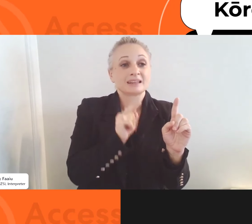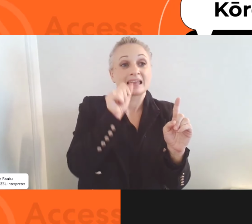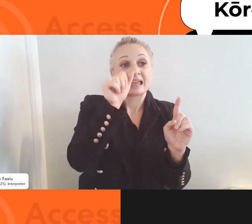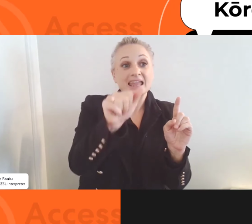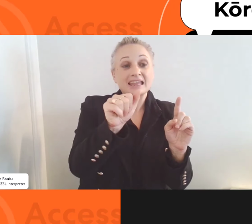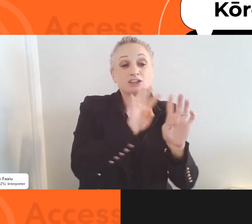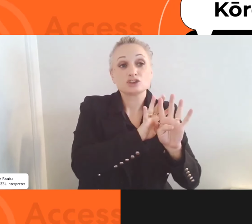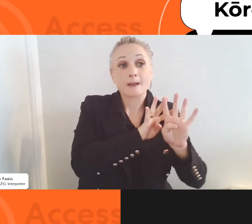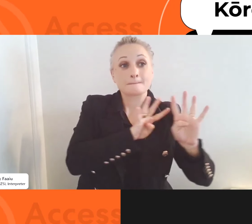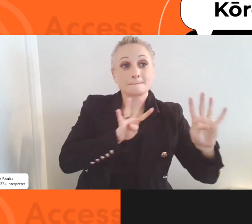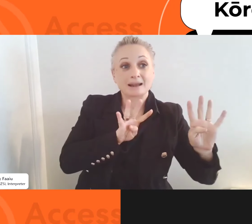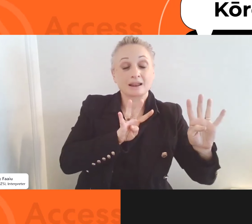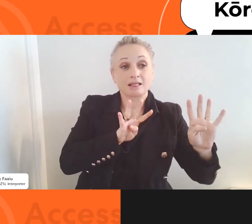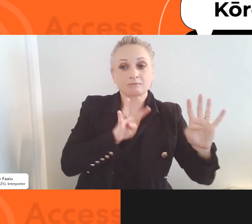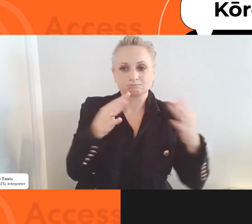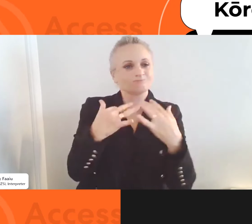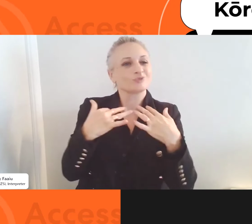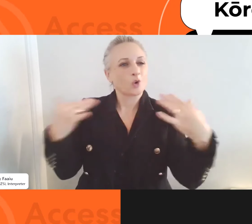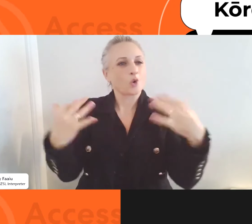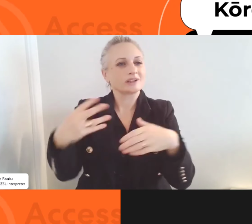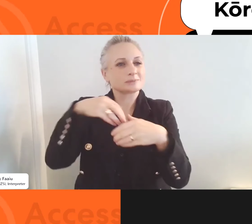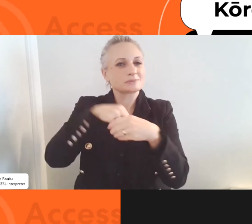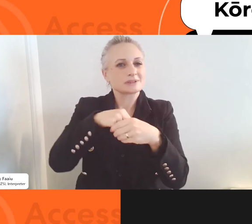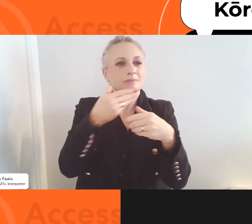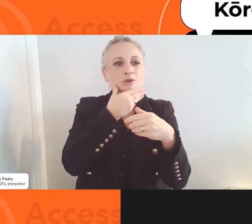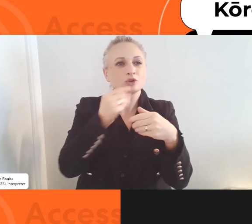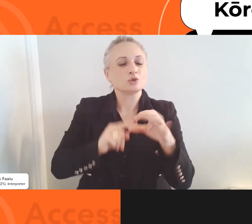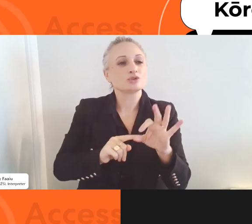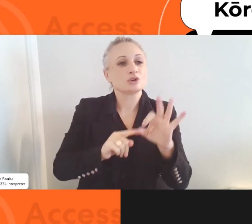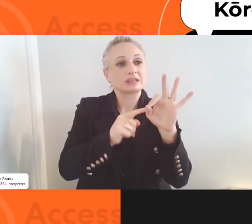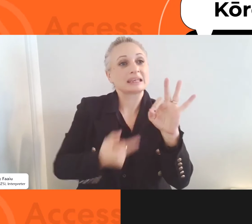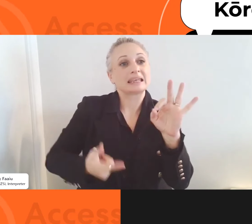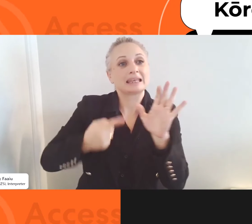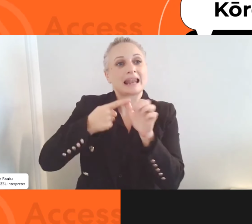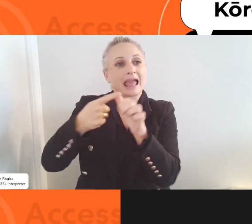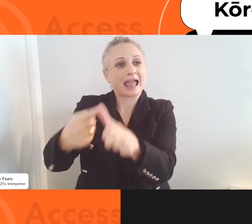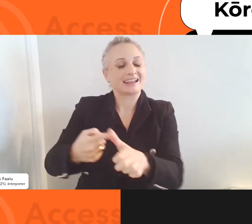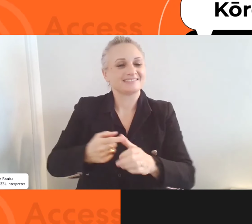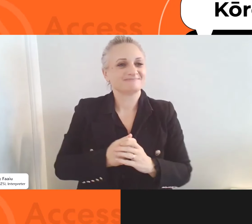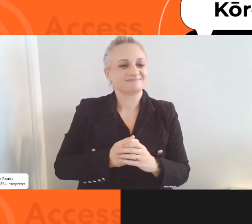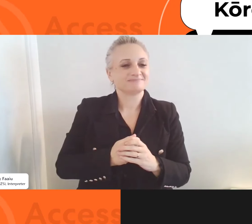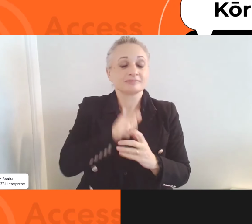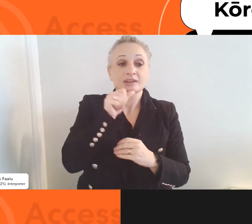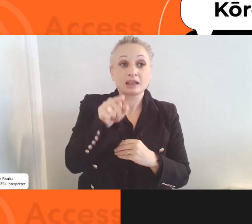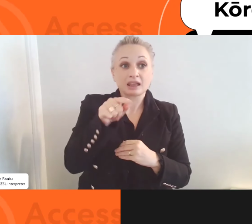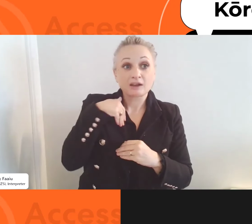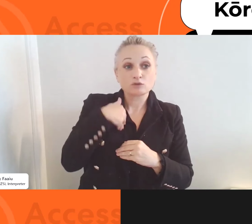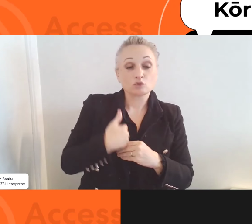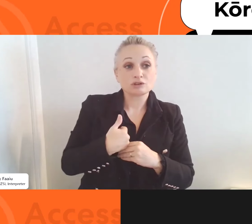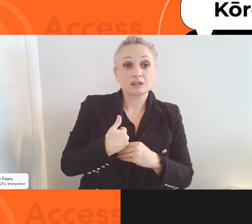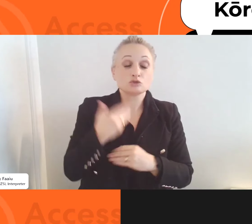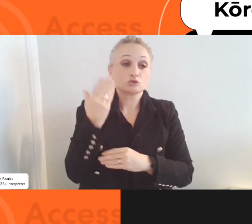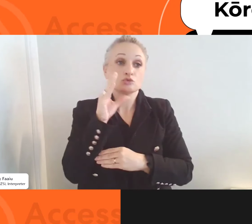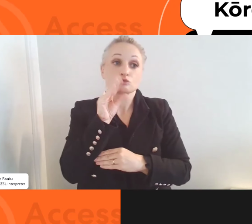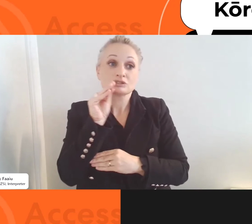Q&A. If you need to speak or sign, pose your question, select the